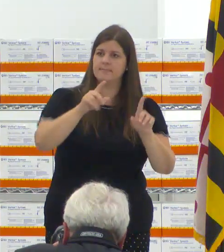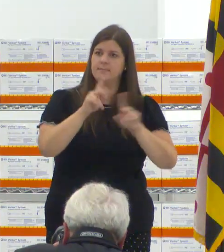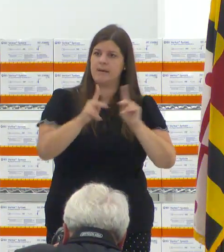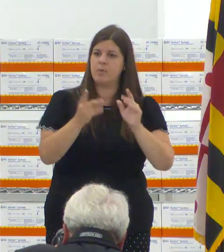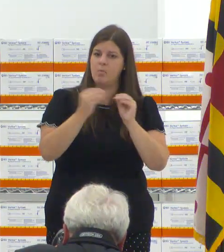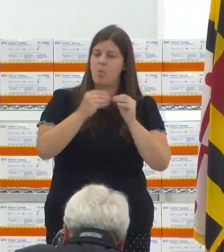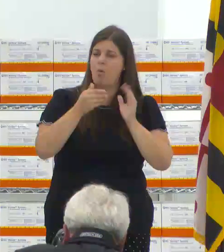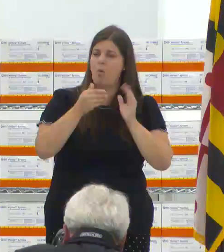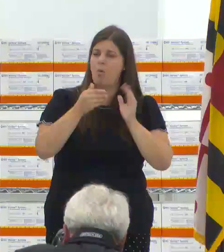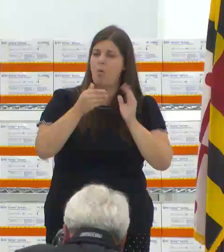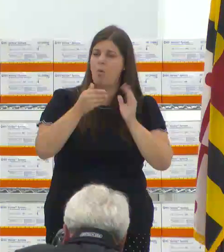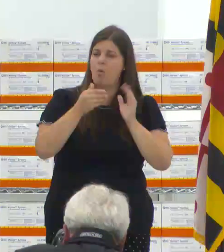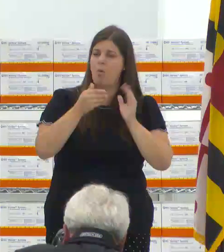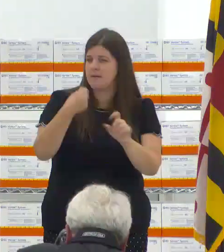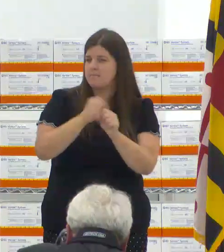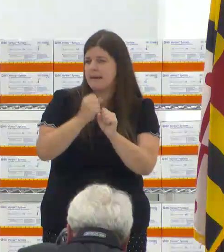Why don't you go ahead, Raj, thank you.